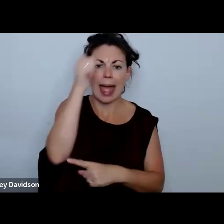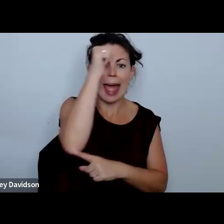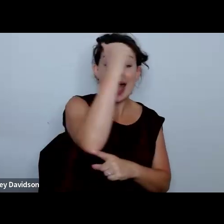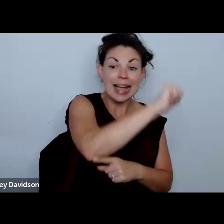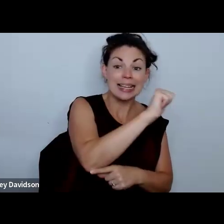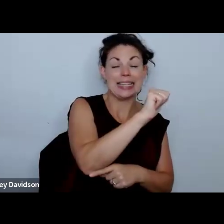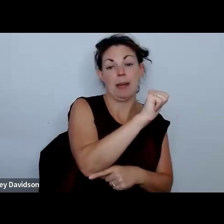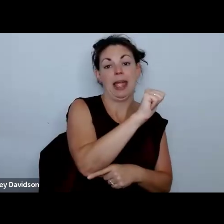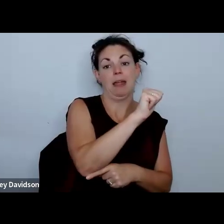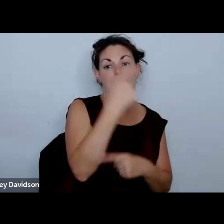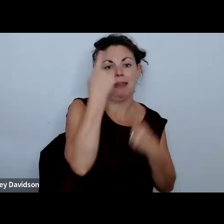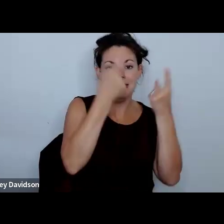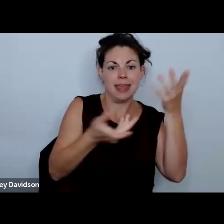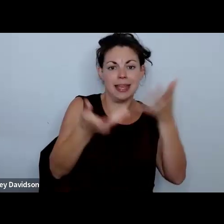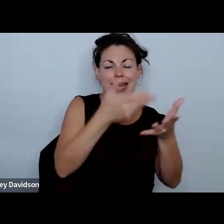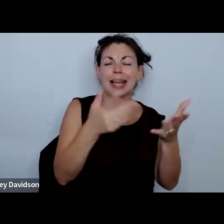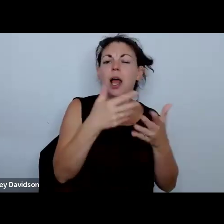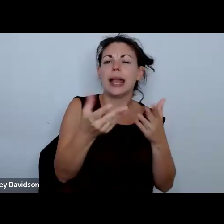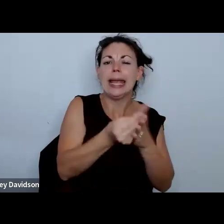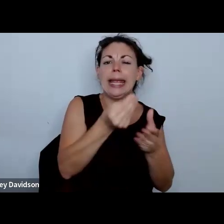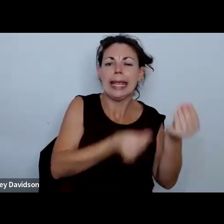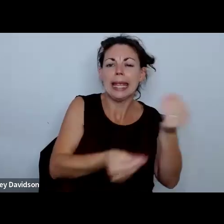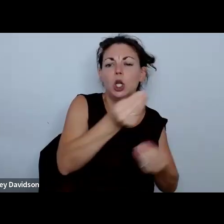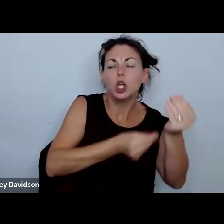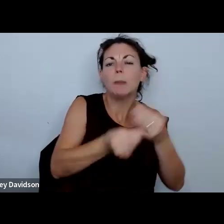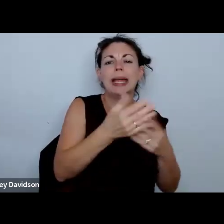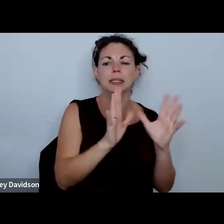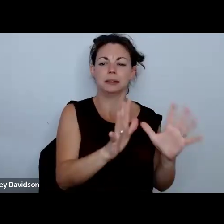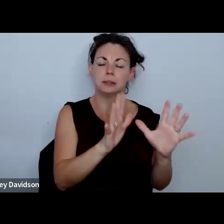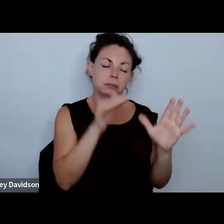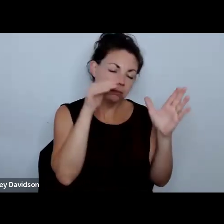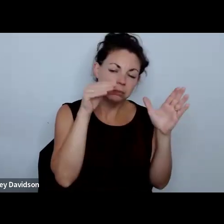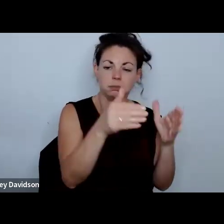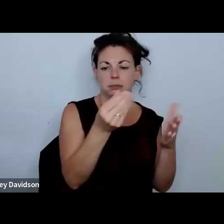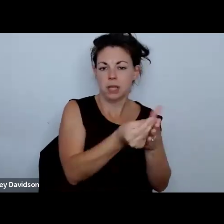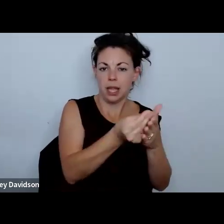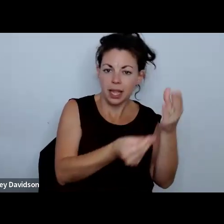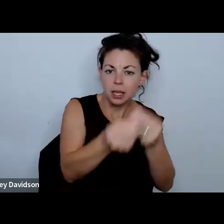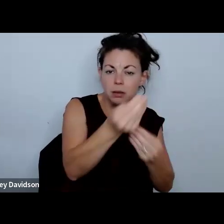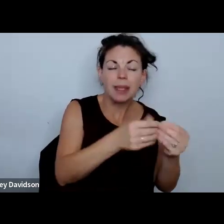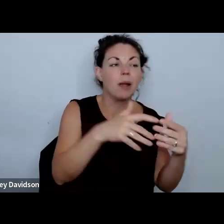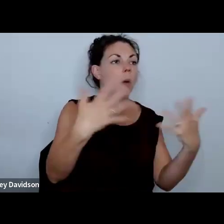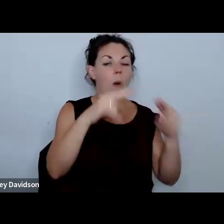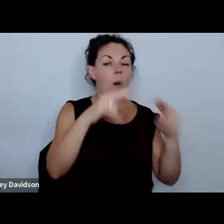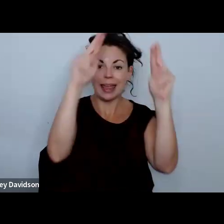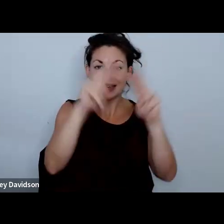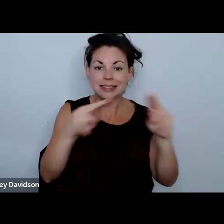The Institute for Fiscal Studies, for example, they tend to be you know, carrying out work that is a lot